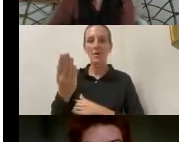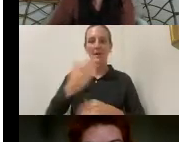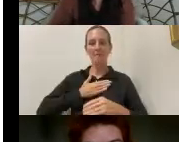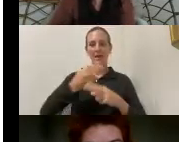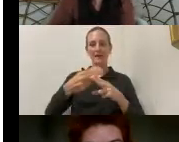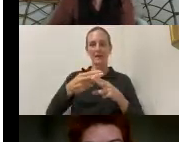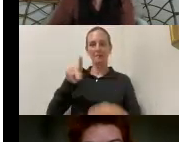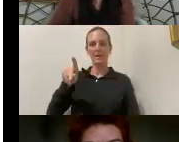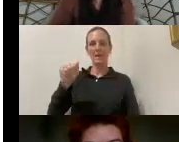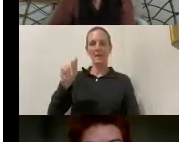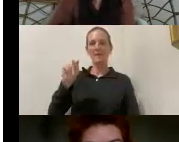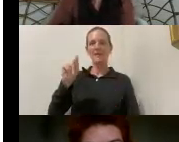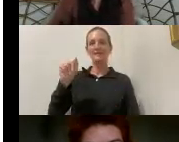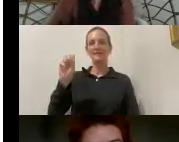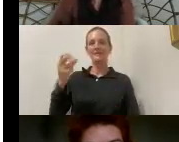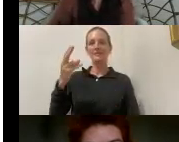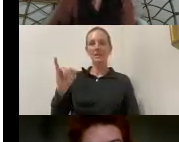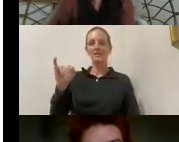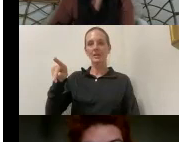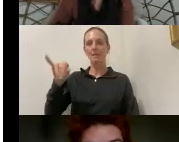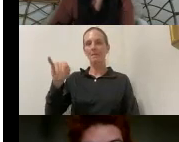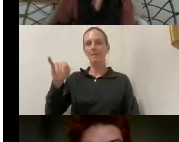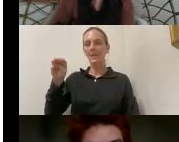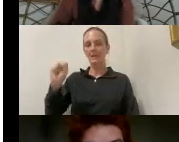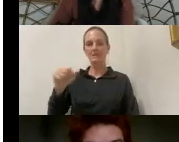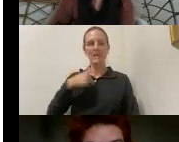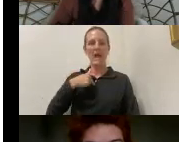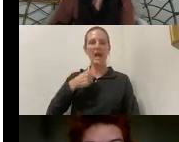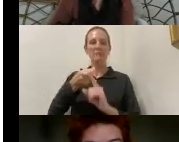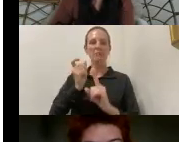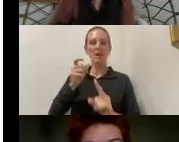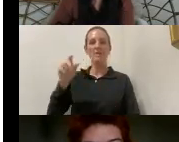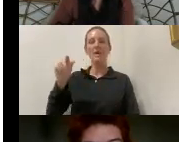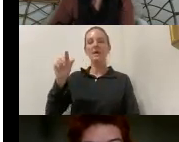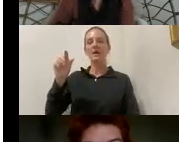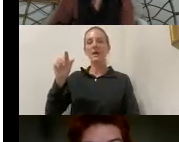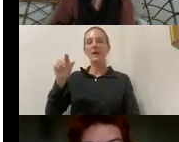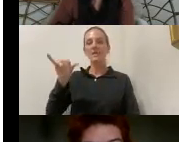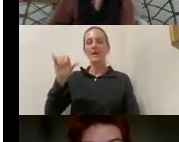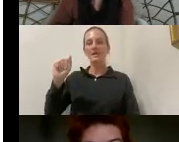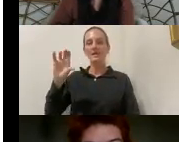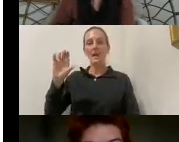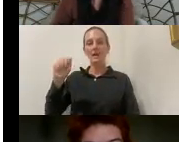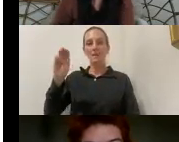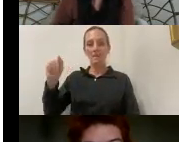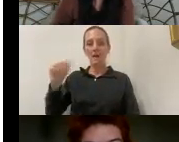I am Yakima, from TLKemchEEn also known as Lytton, BC.